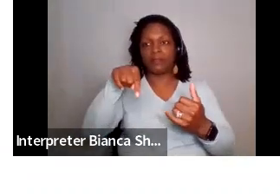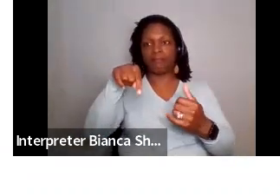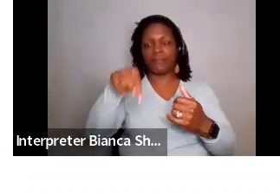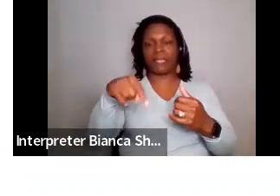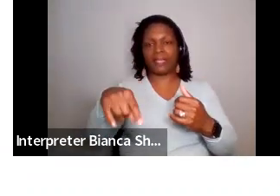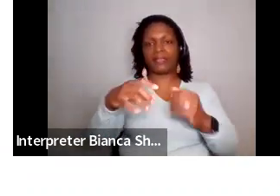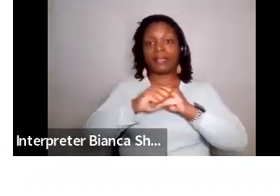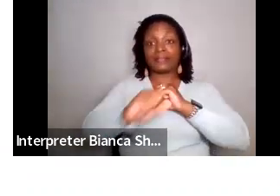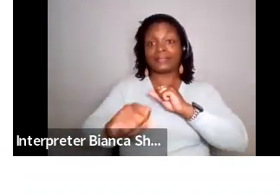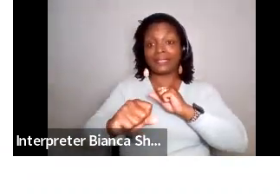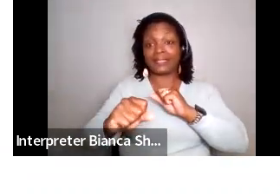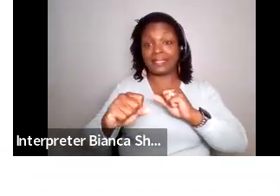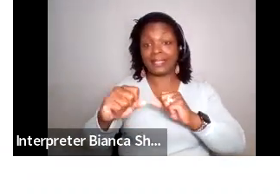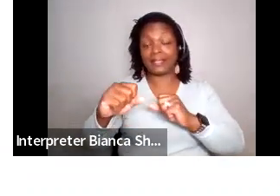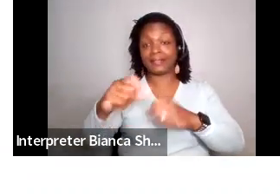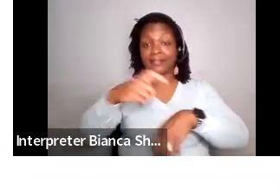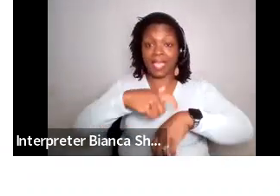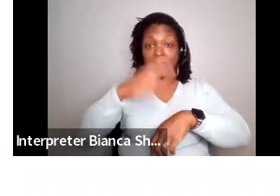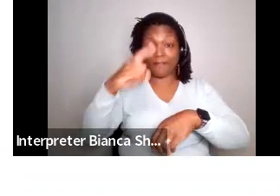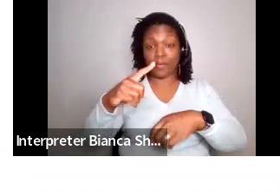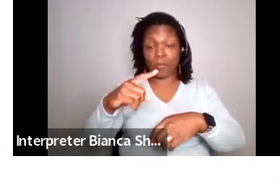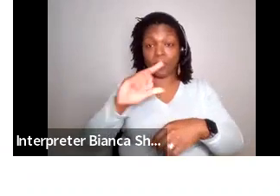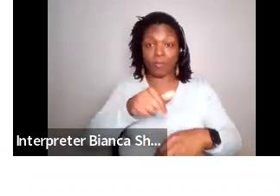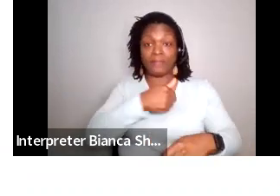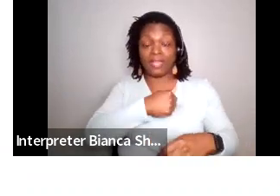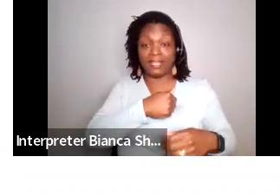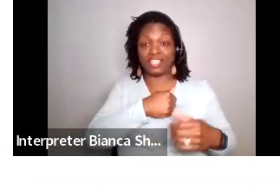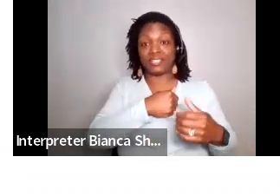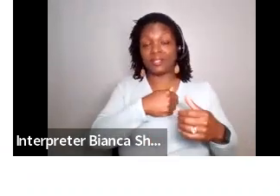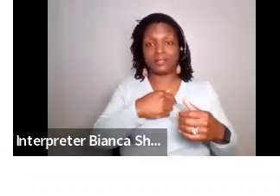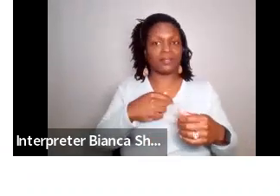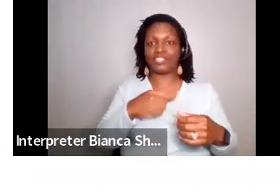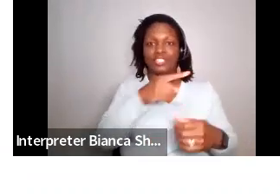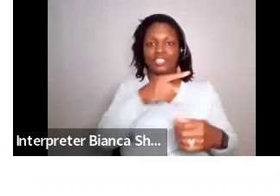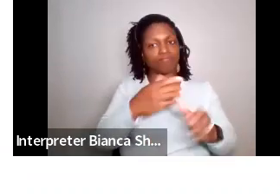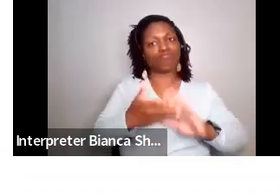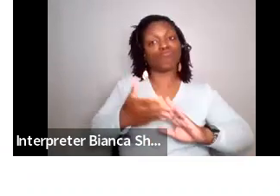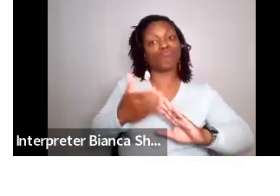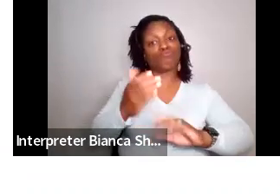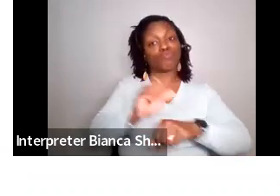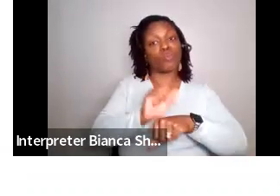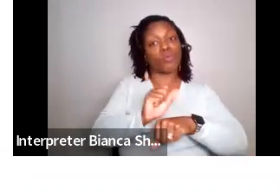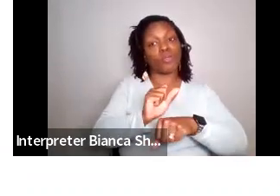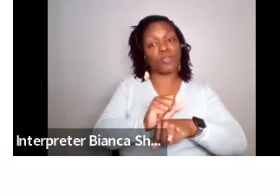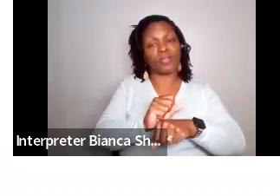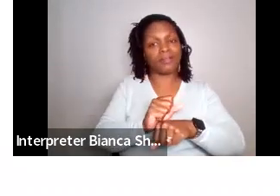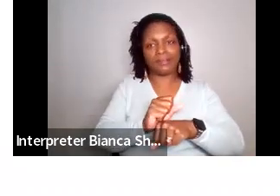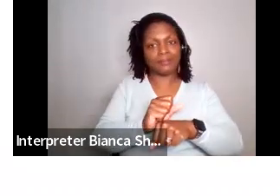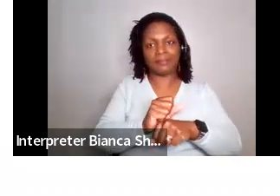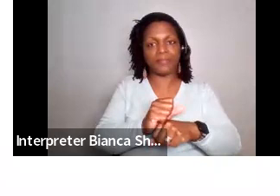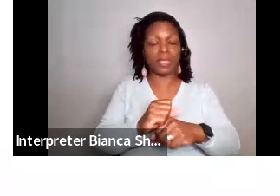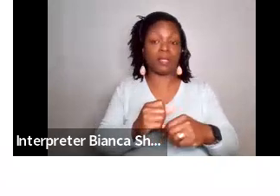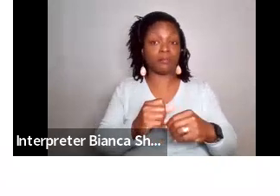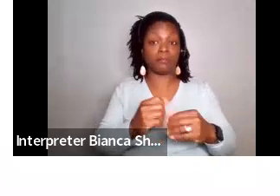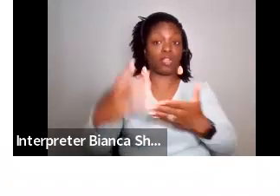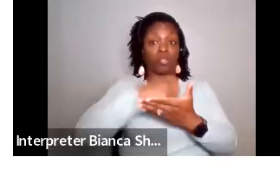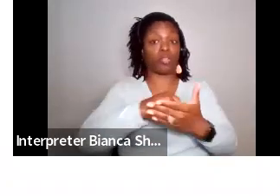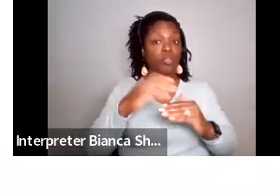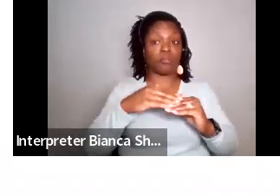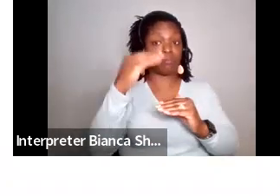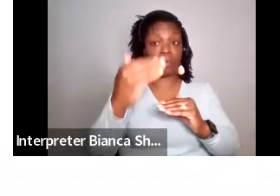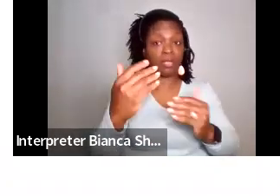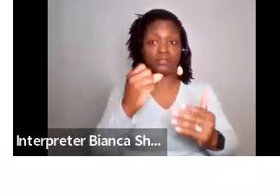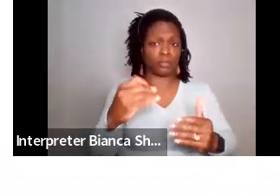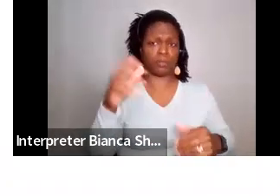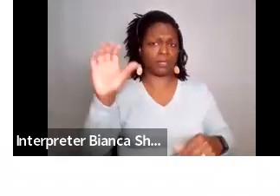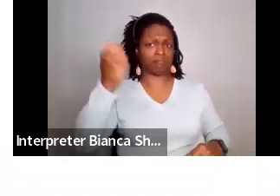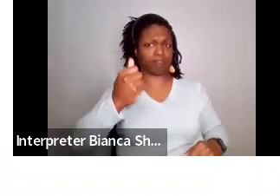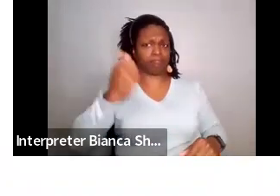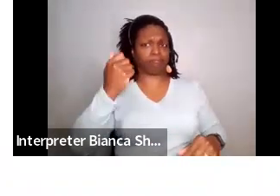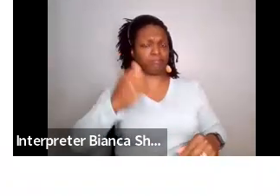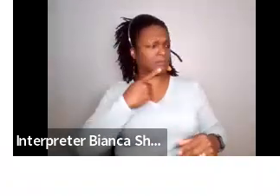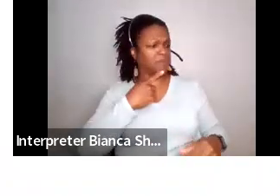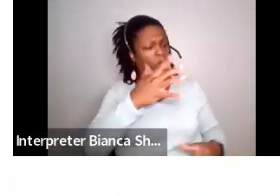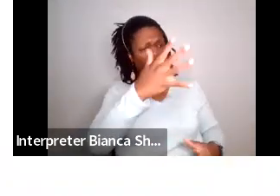that she had been overpaid for the last 6 months, and they were stopping her benefits because of her earnings level, and she had a lot of stuff to pay back.